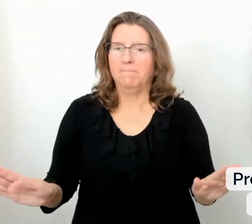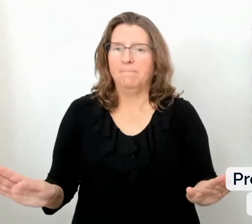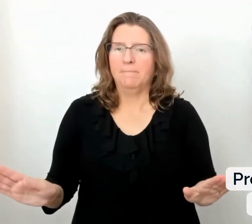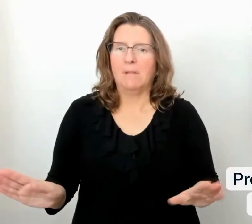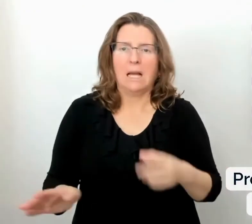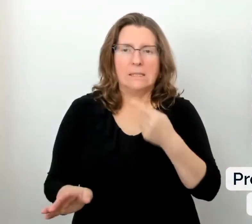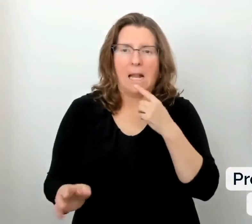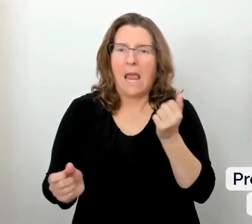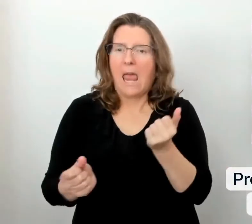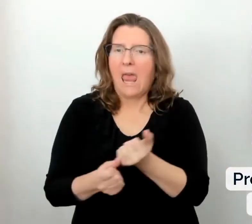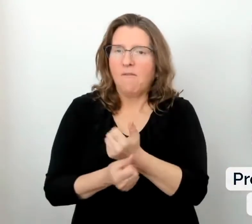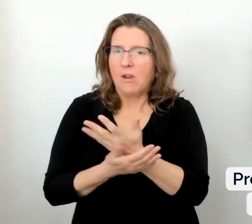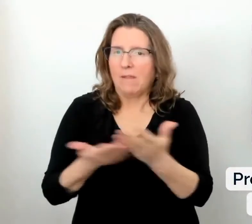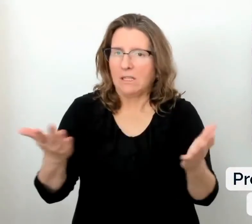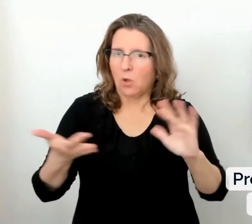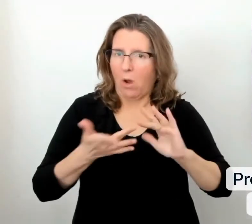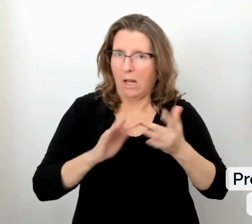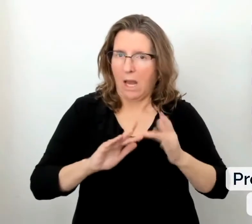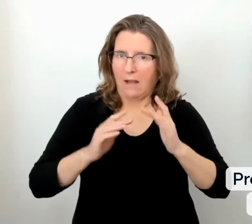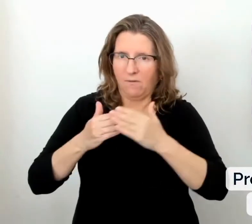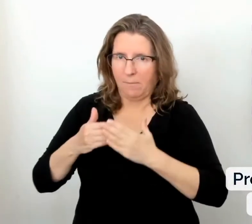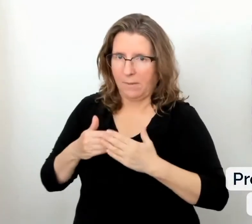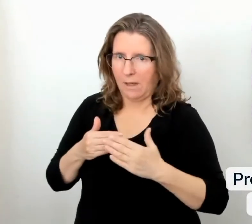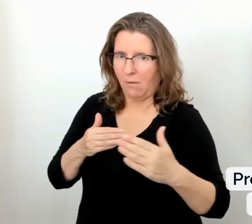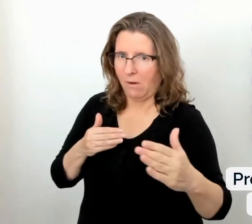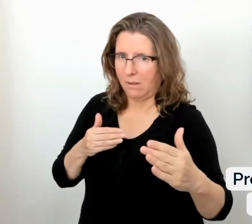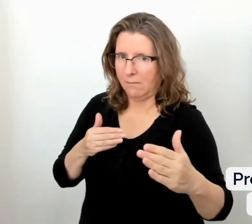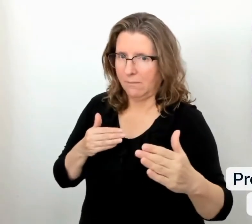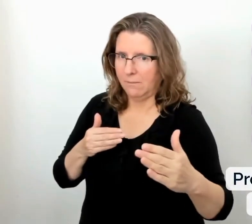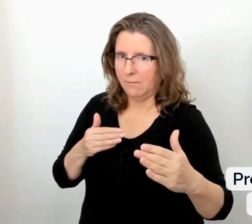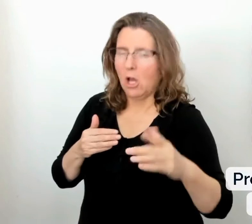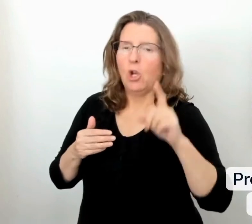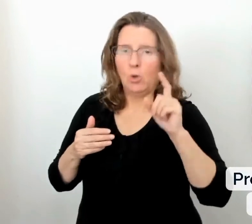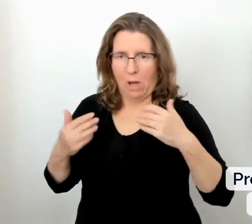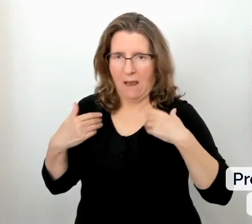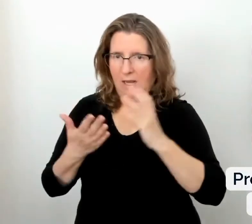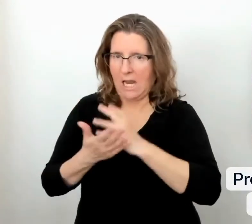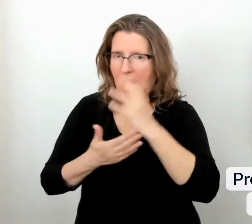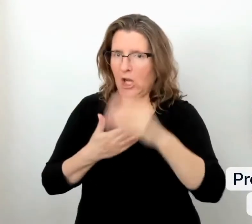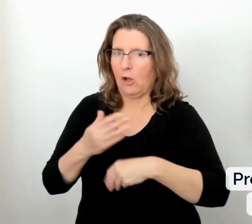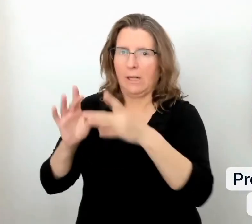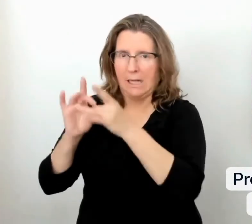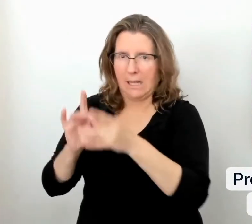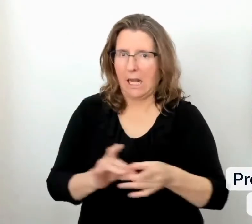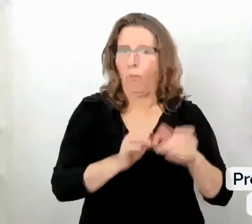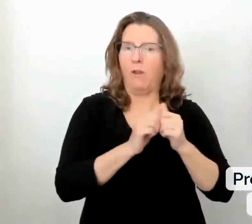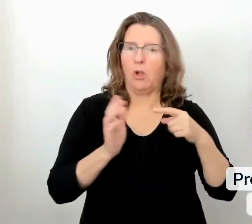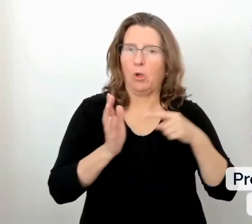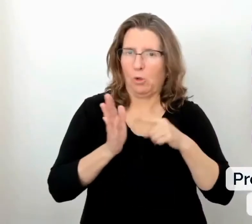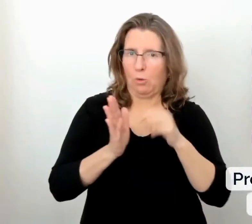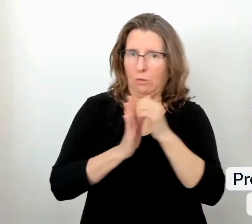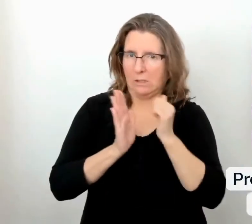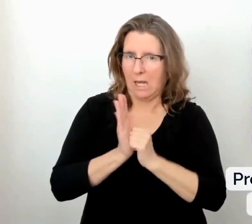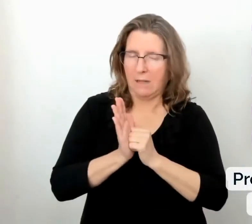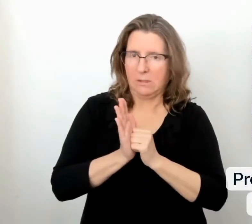So I announced that everything would be online going forward. All due dates would appear in their calendar.